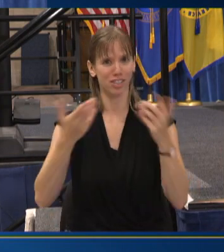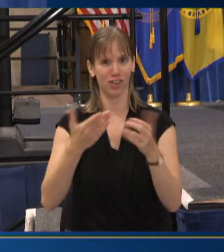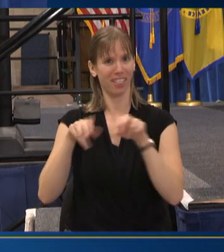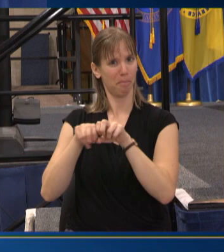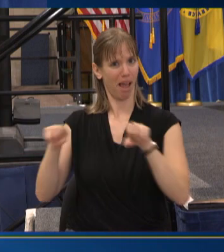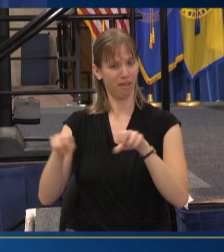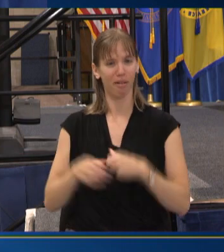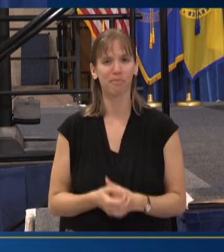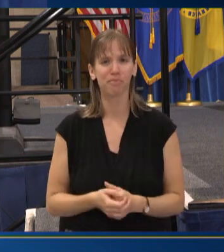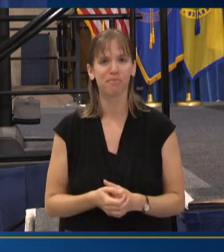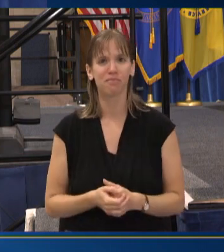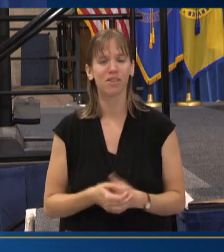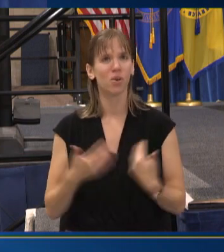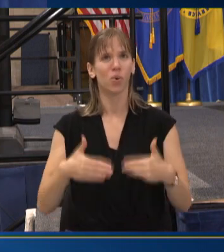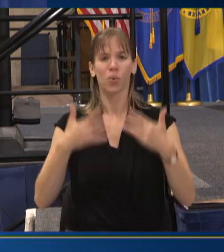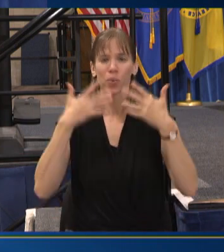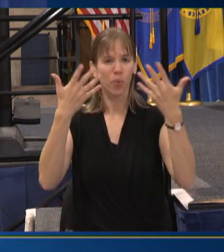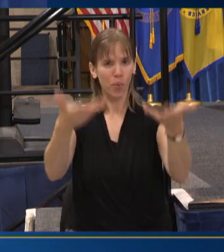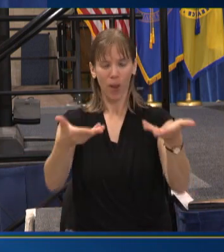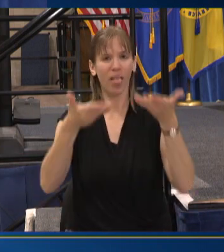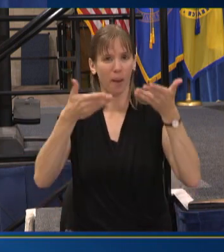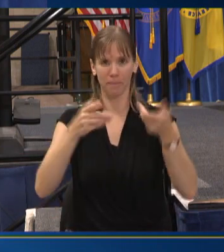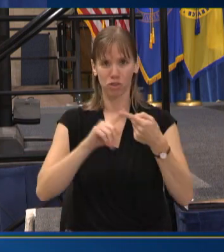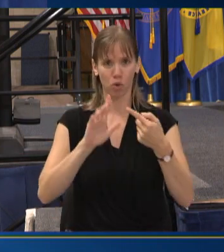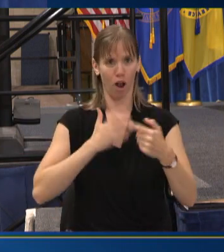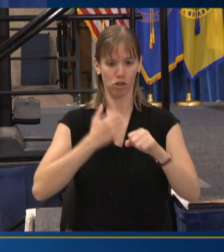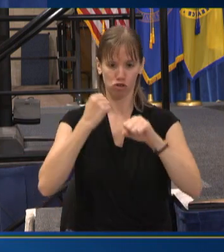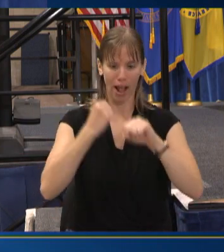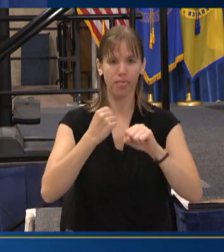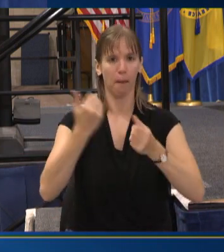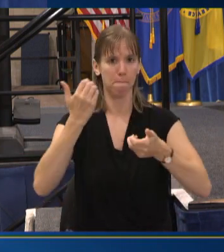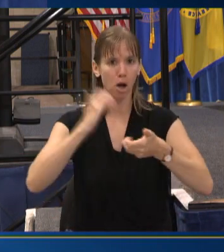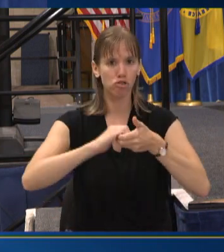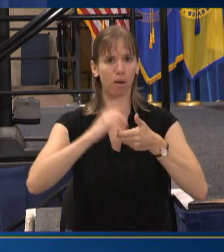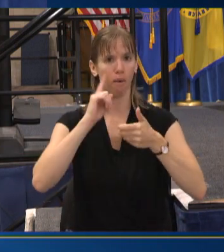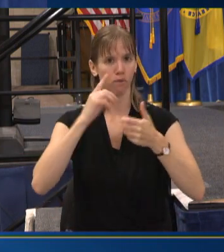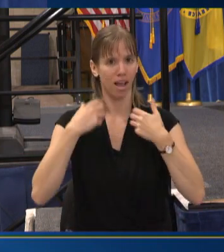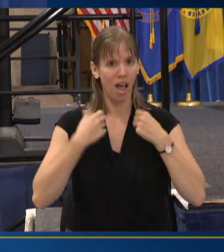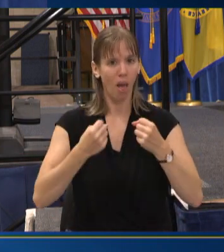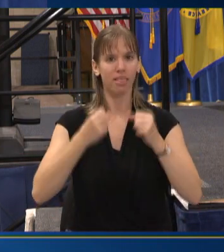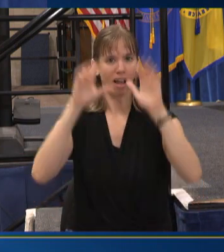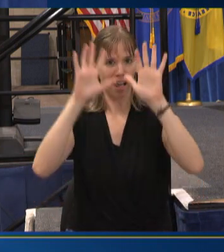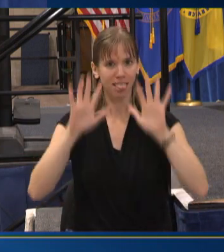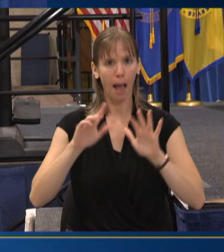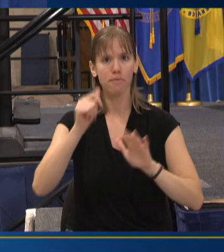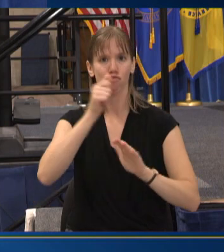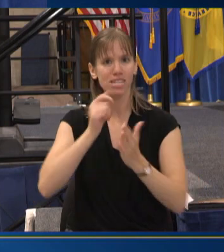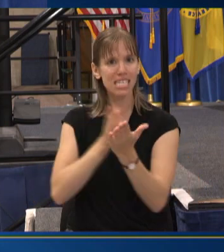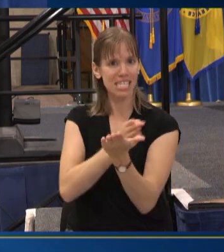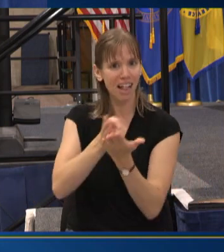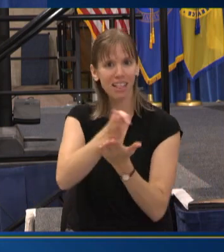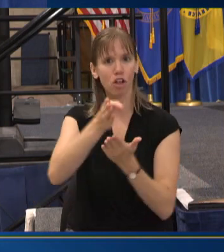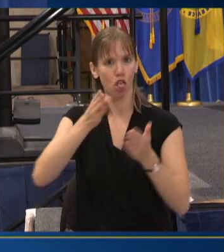And so, welcome to the Strengthening Partnerships for Healthy Climate Resilient and Thriving Community Summit.